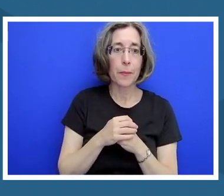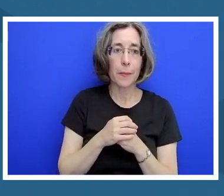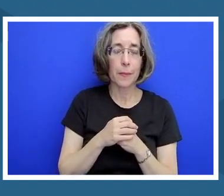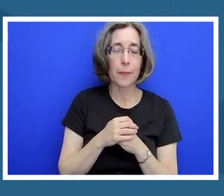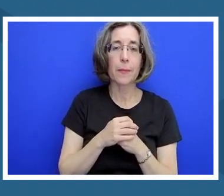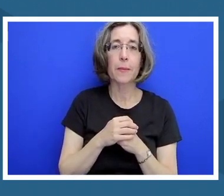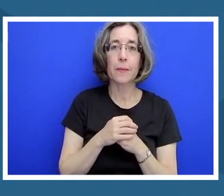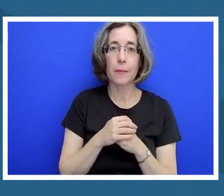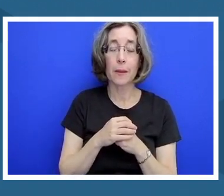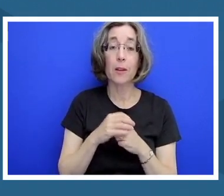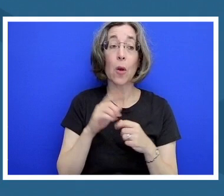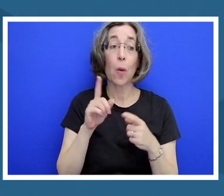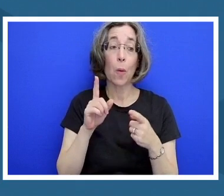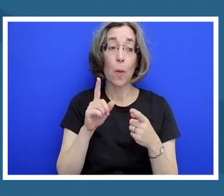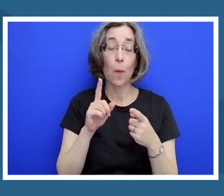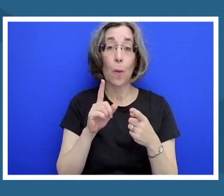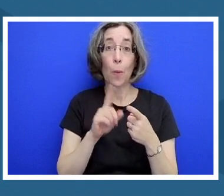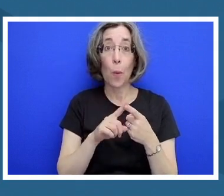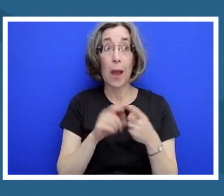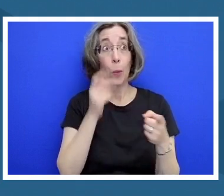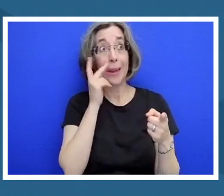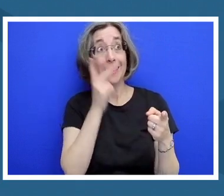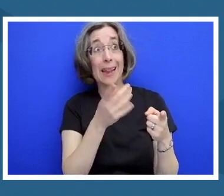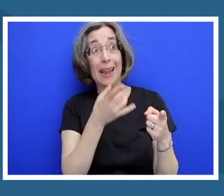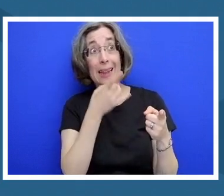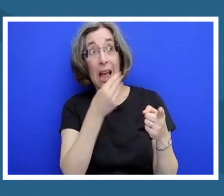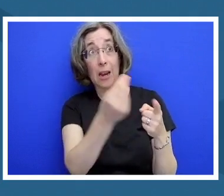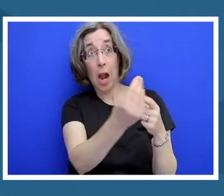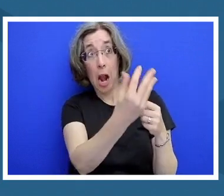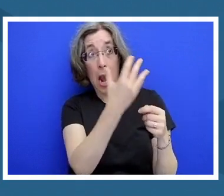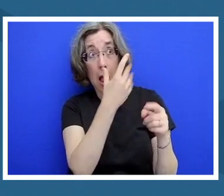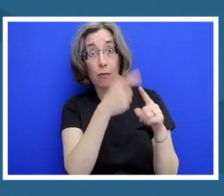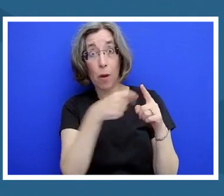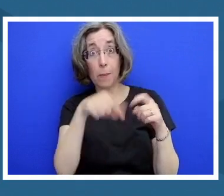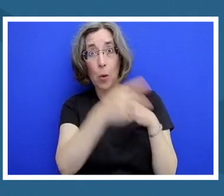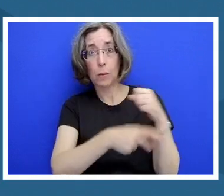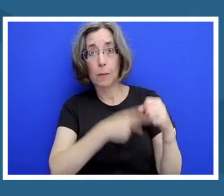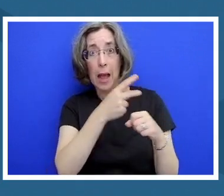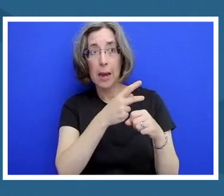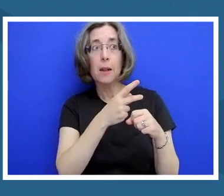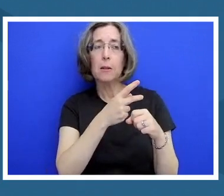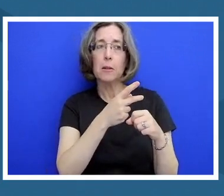life's still there so that is that is one exciting thing of studying